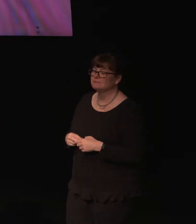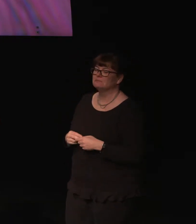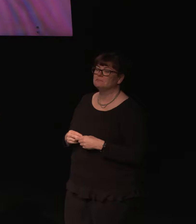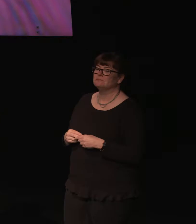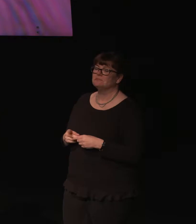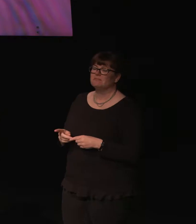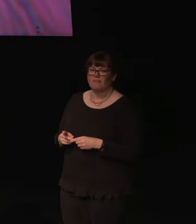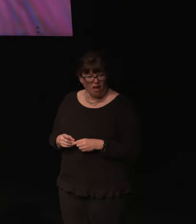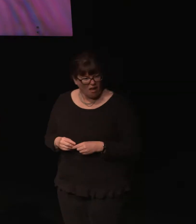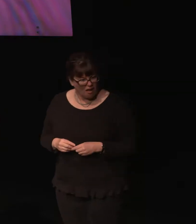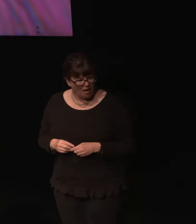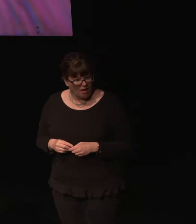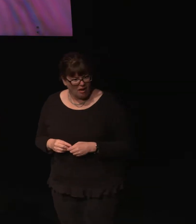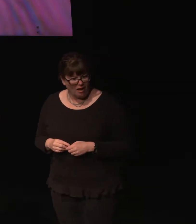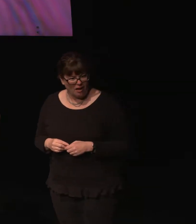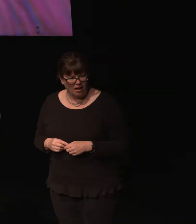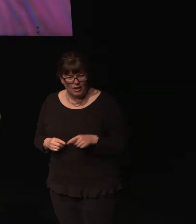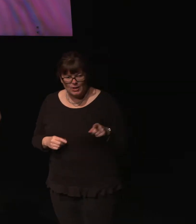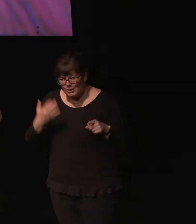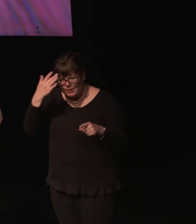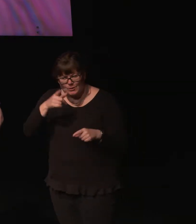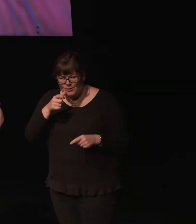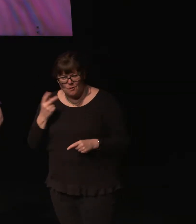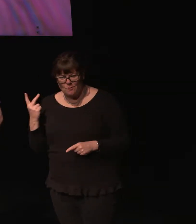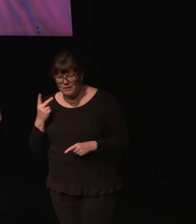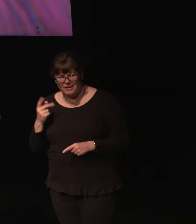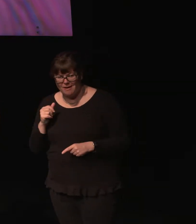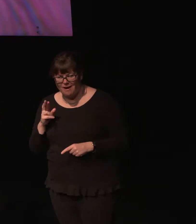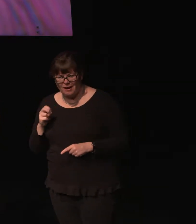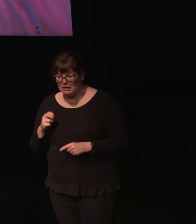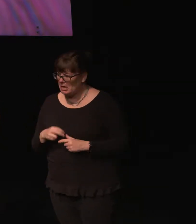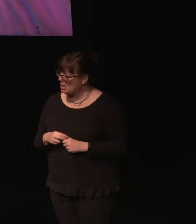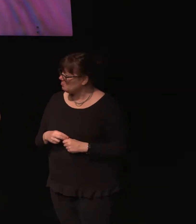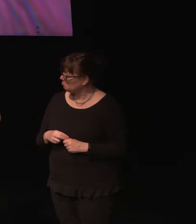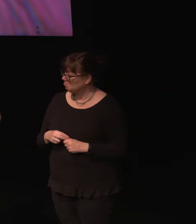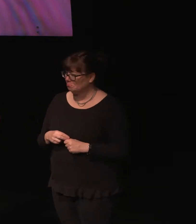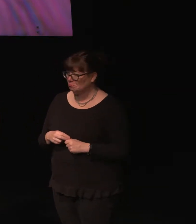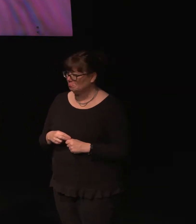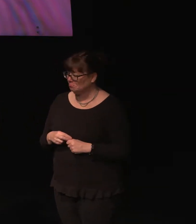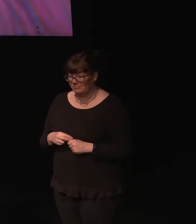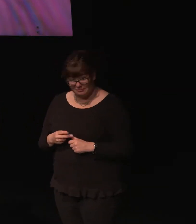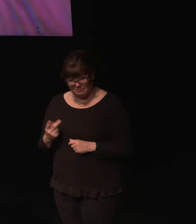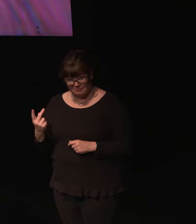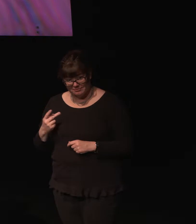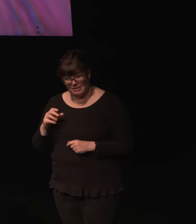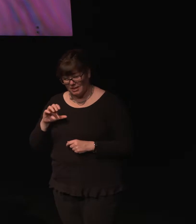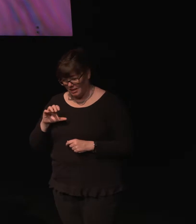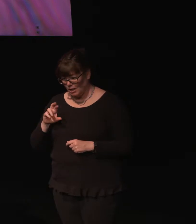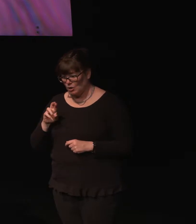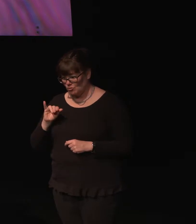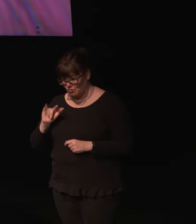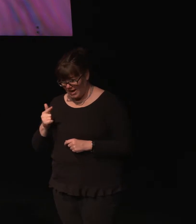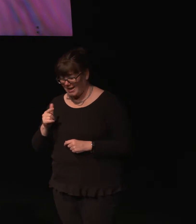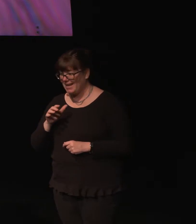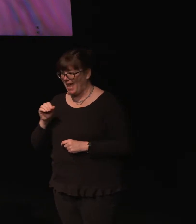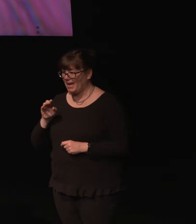And they're like, "You have no clue who we are, do you?" "Not even a little." And they're like, "We are actually Craig and Bryan with the The AbleGamers Charity.